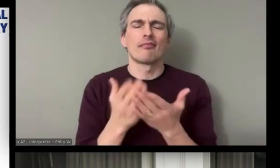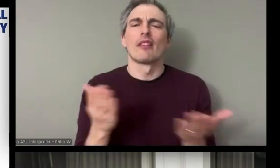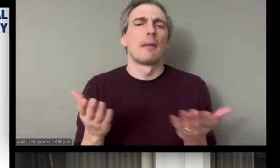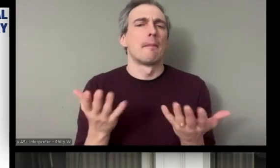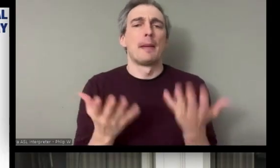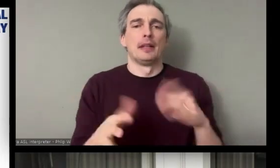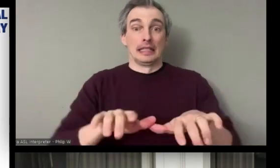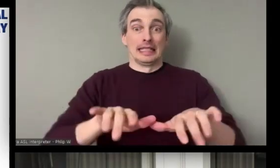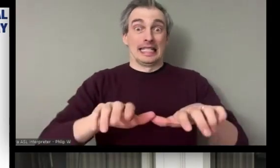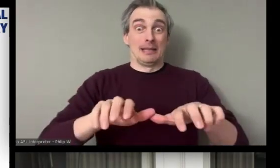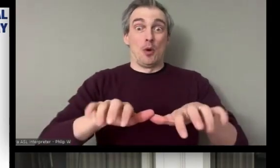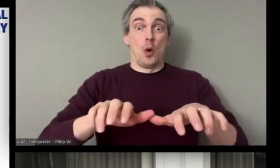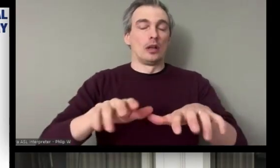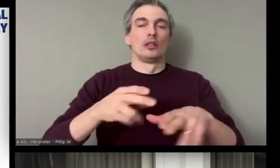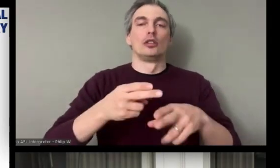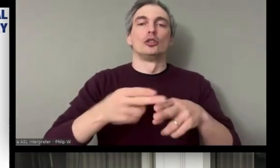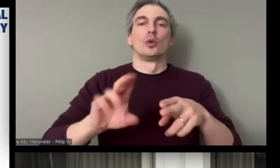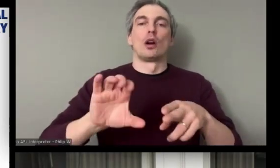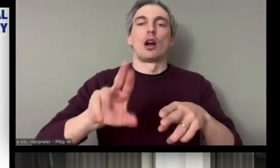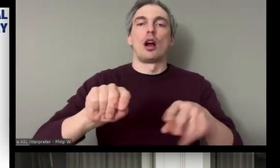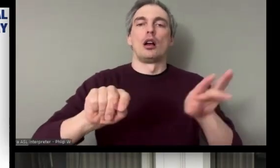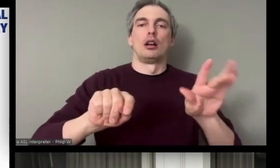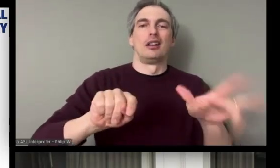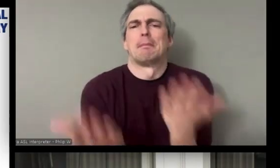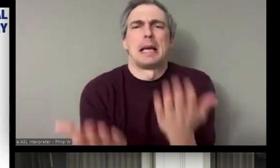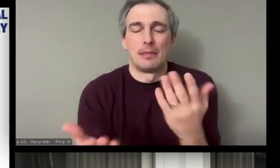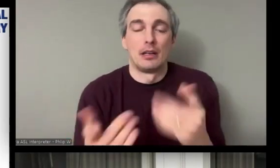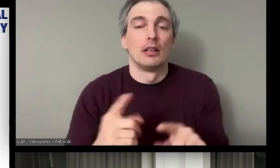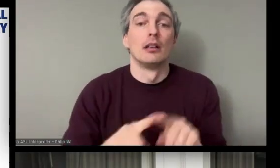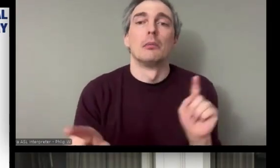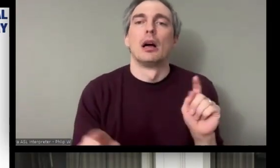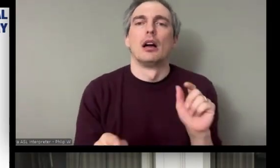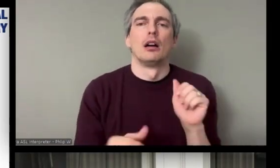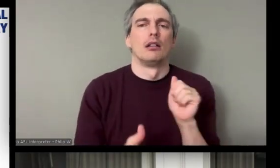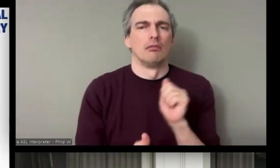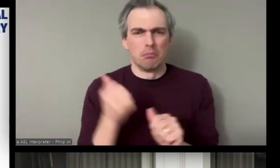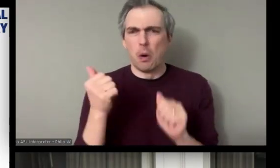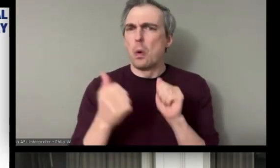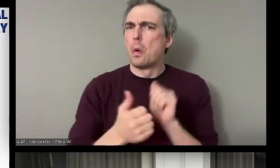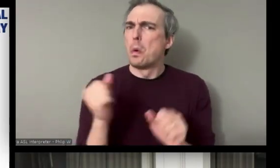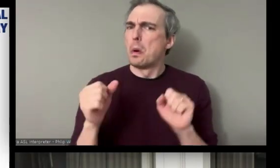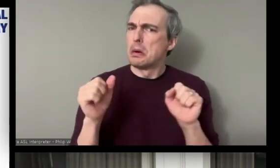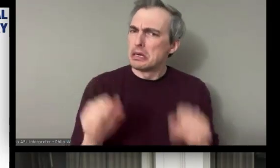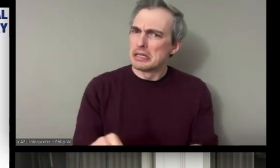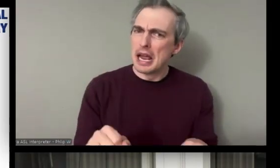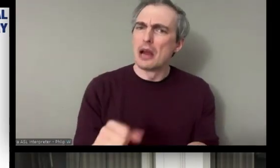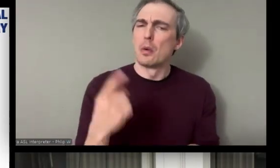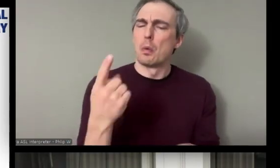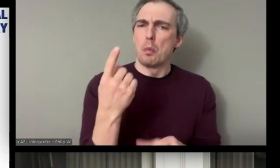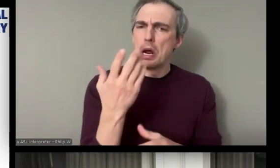But single handed use case for sort of like... Past accessibility things... Has been more limited.